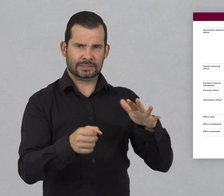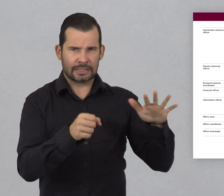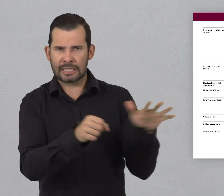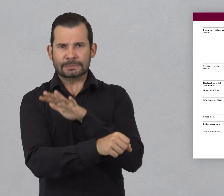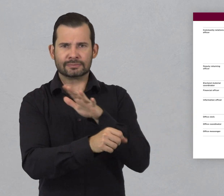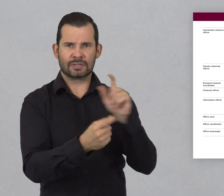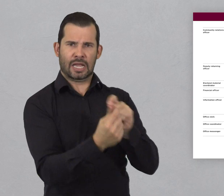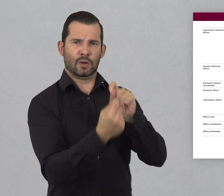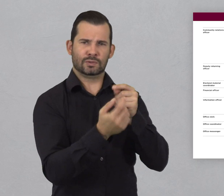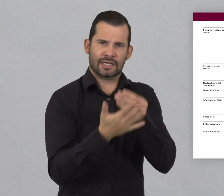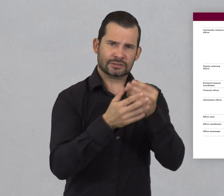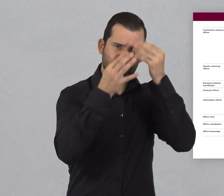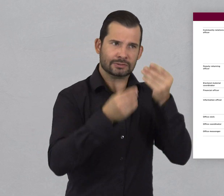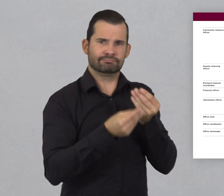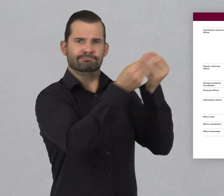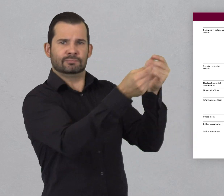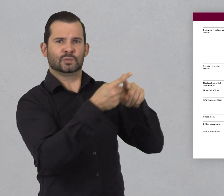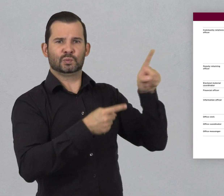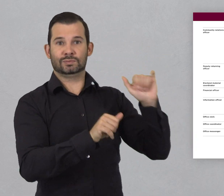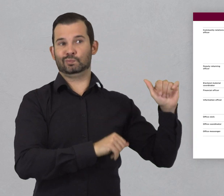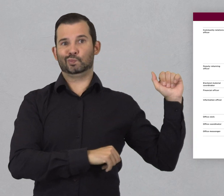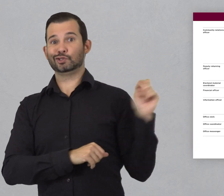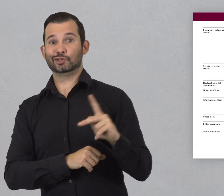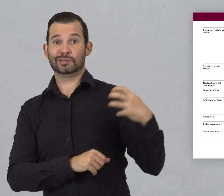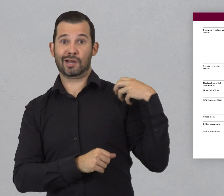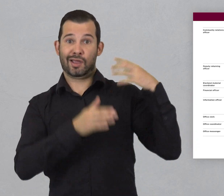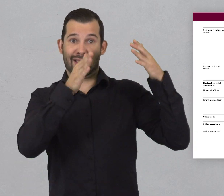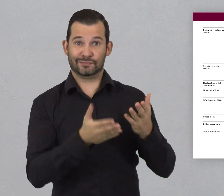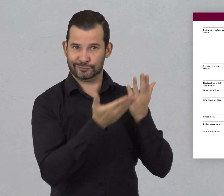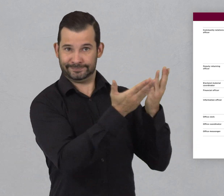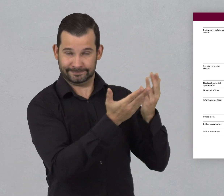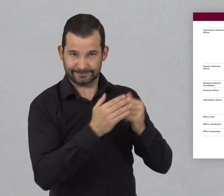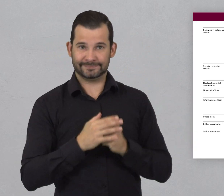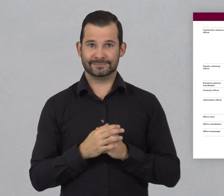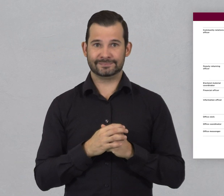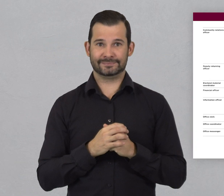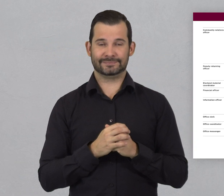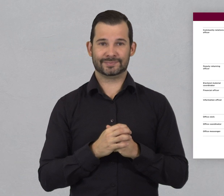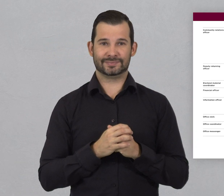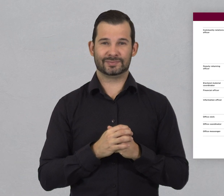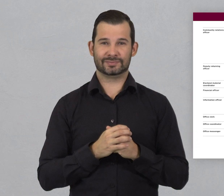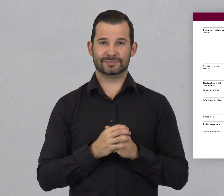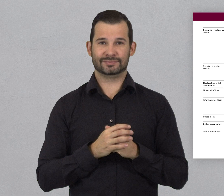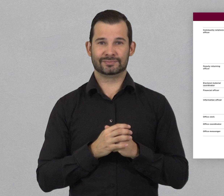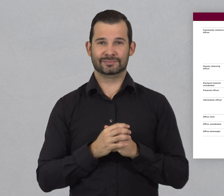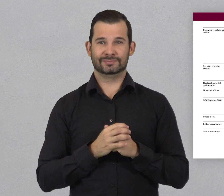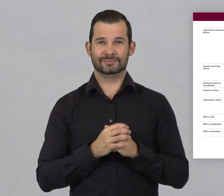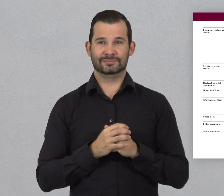Canada office and gives complete and accurate financial information to the returning officer.